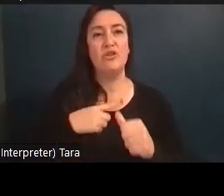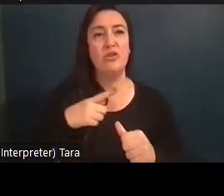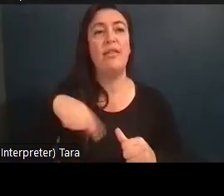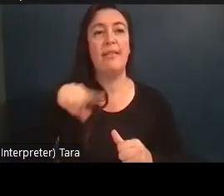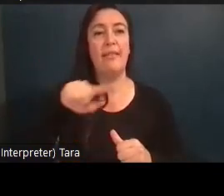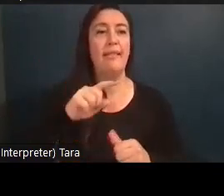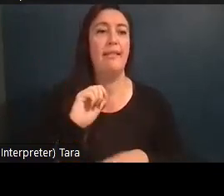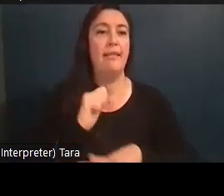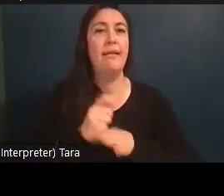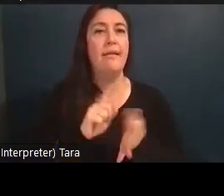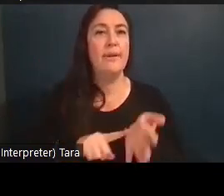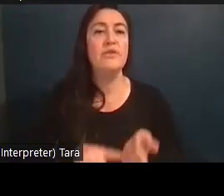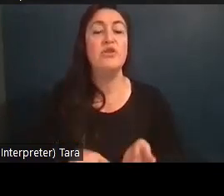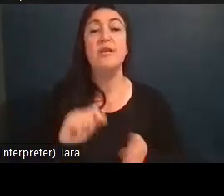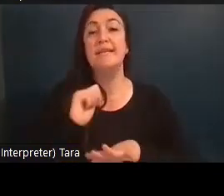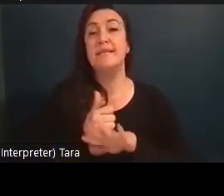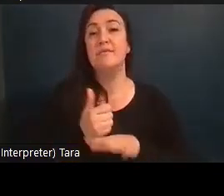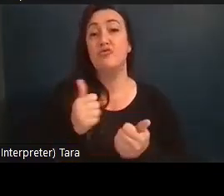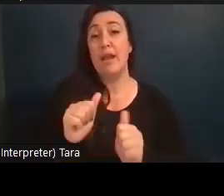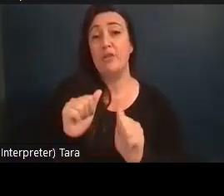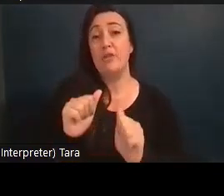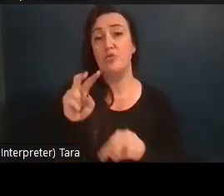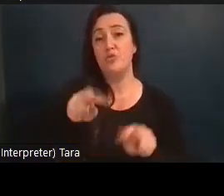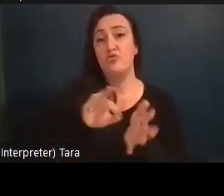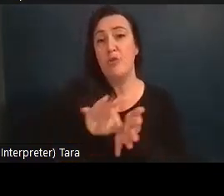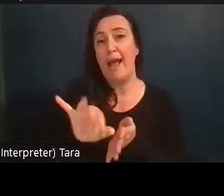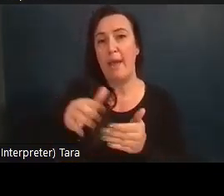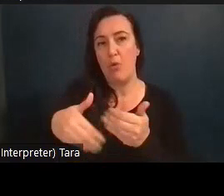this process and understand what happens when you bring a folks,